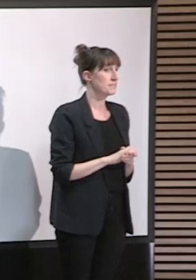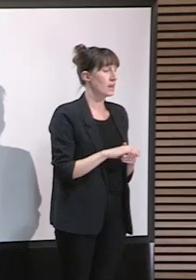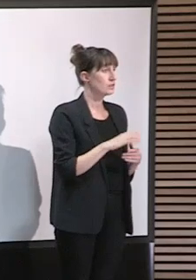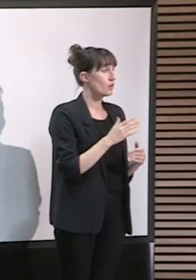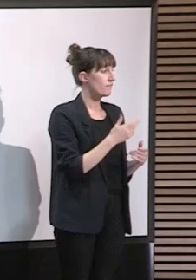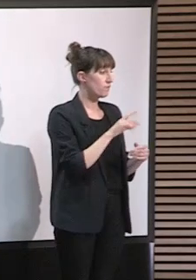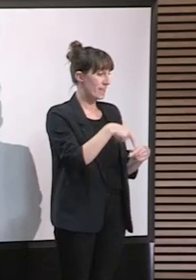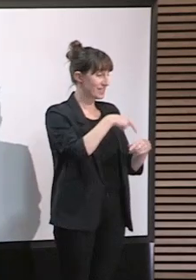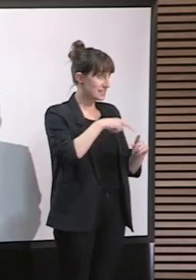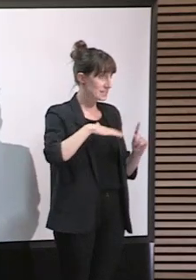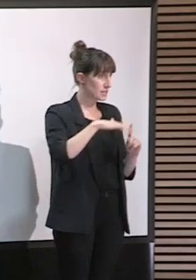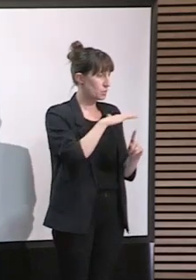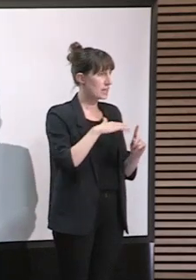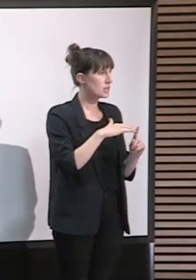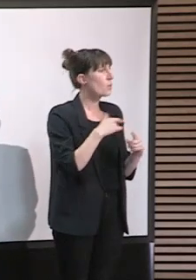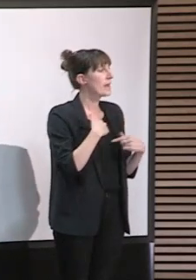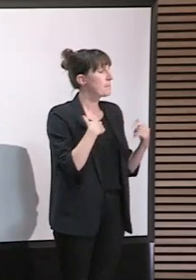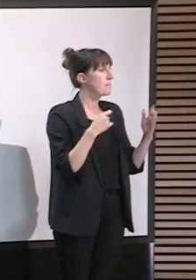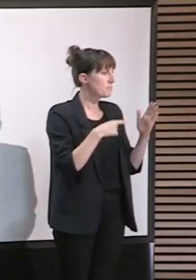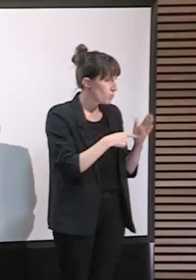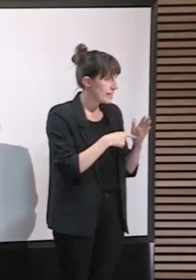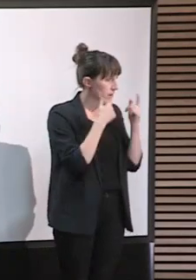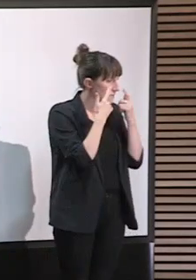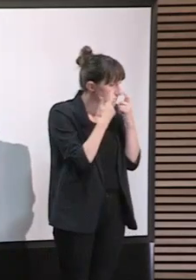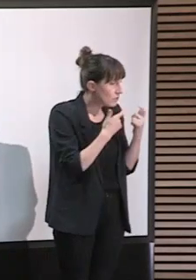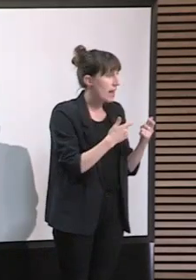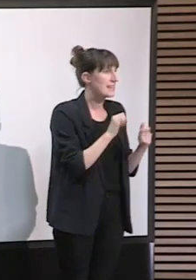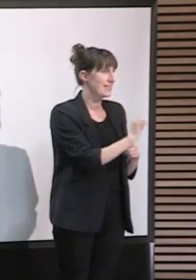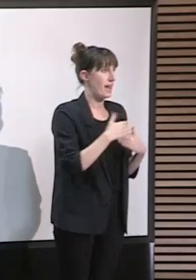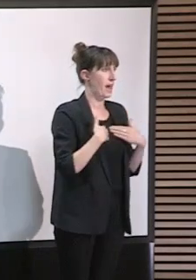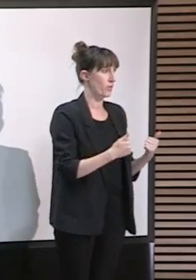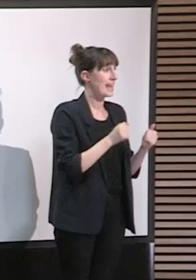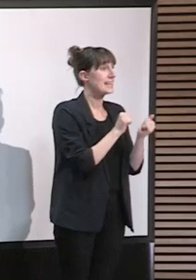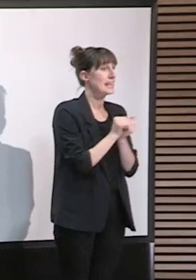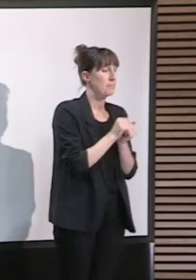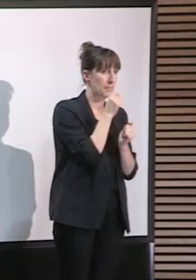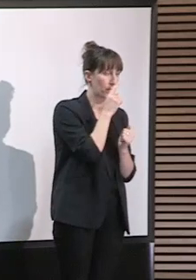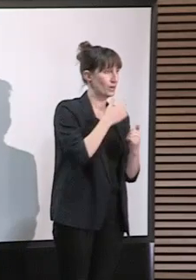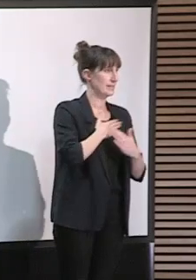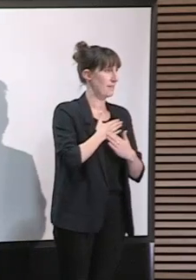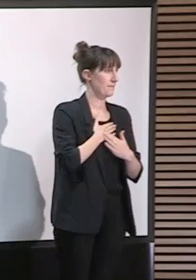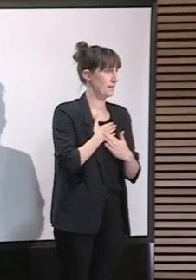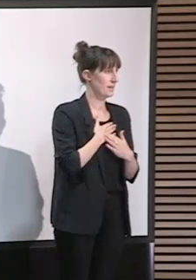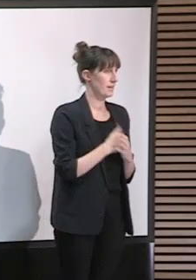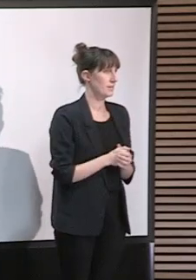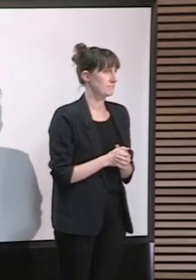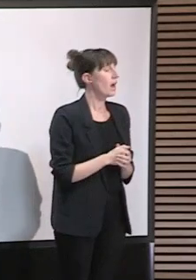the protection of everybody's health including those infected and others. Quarantine-like situation we